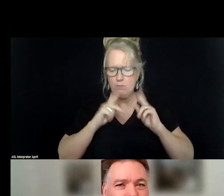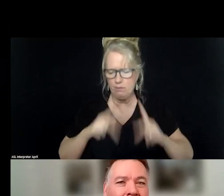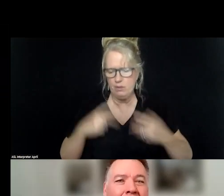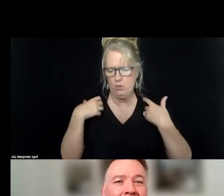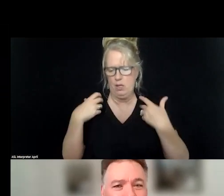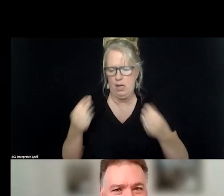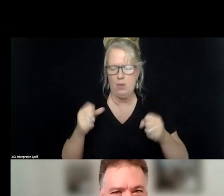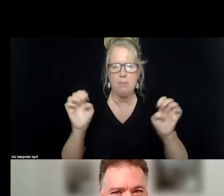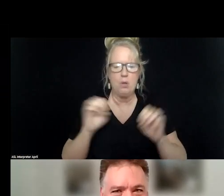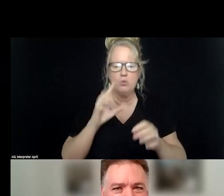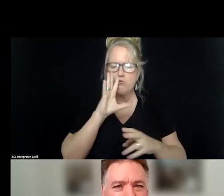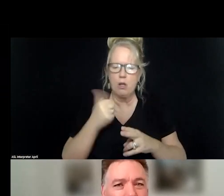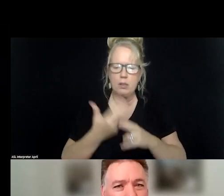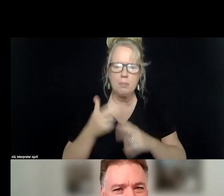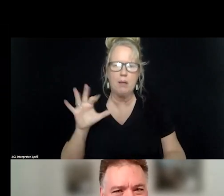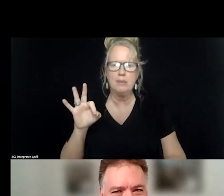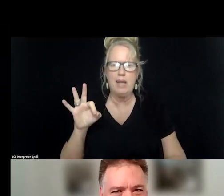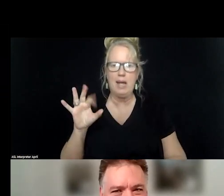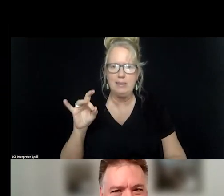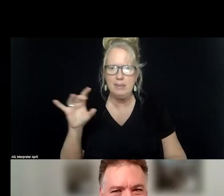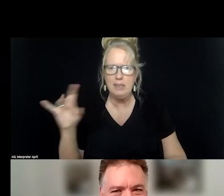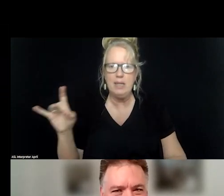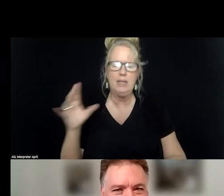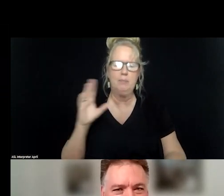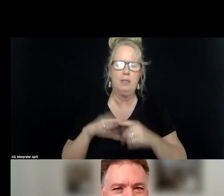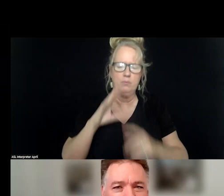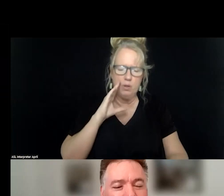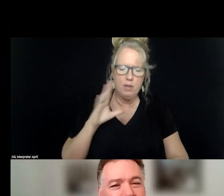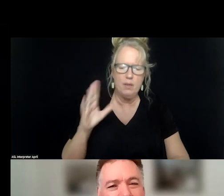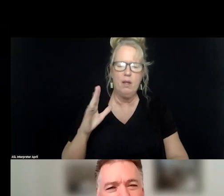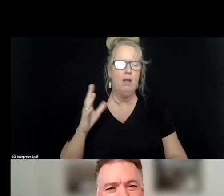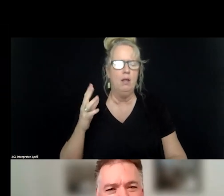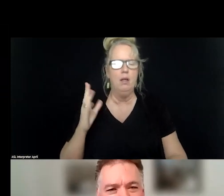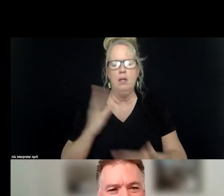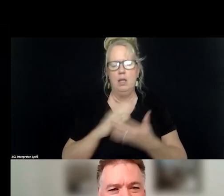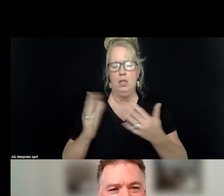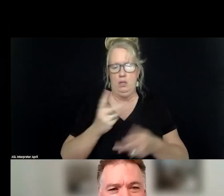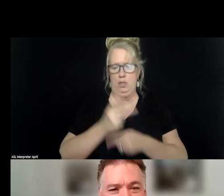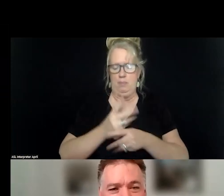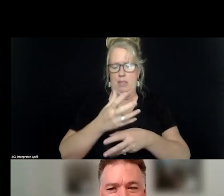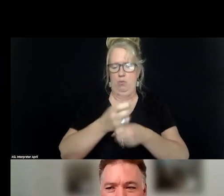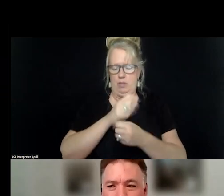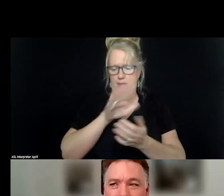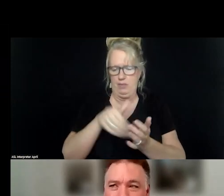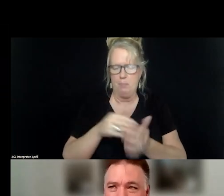WE ARE TALKING ABOUT 988 AND A CRISIS RECEIVING CENTER THAT TAKES